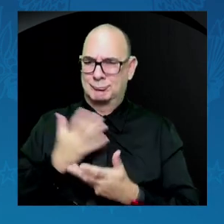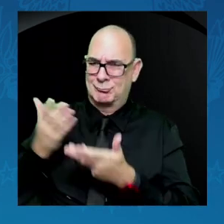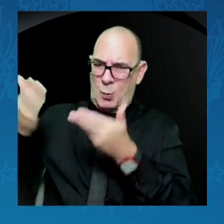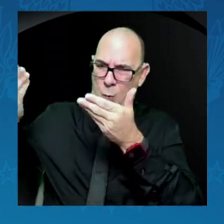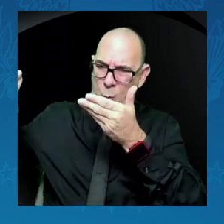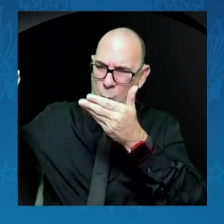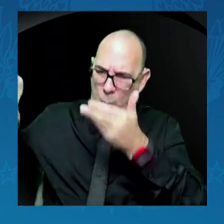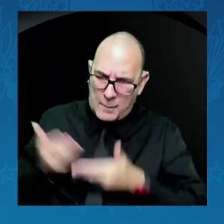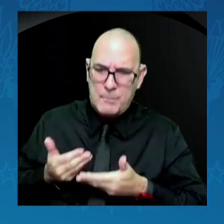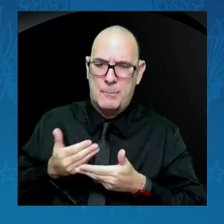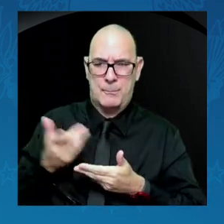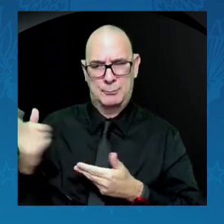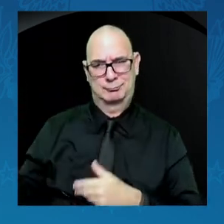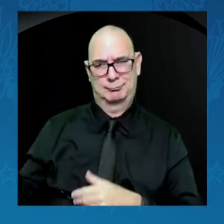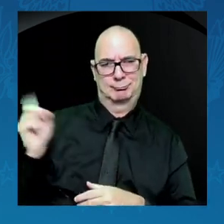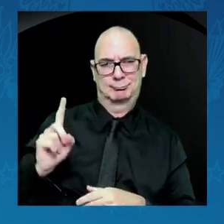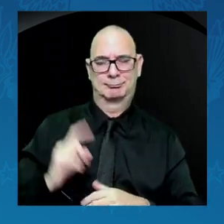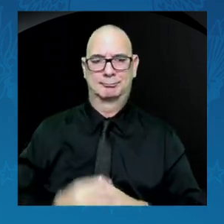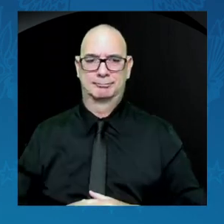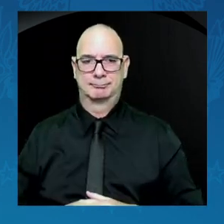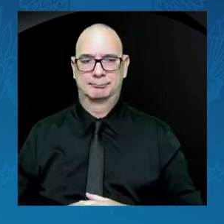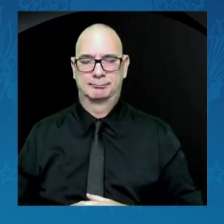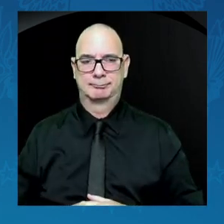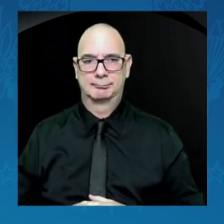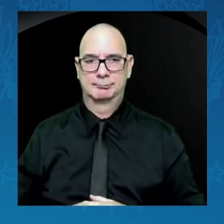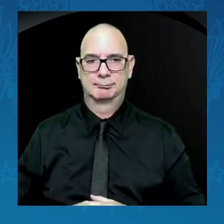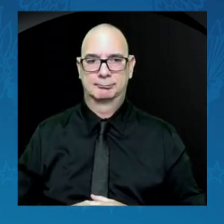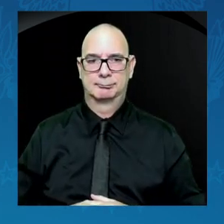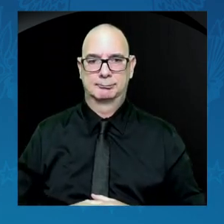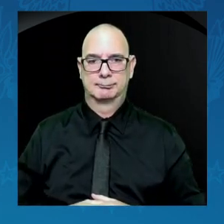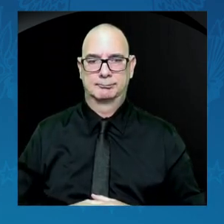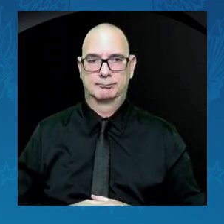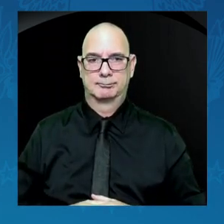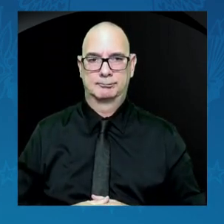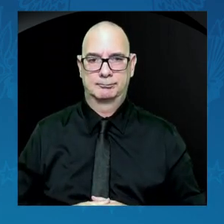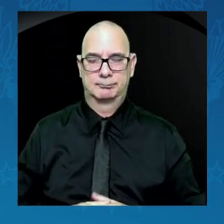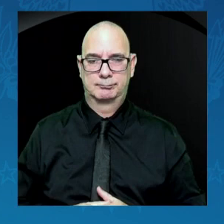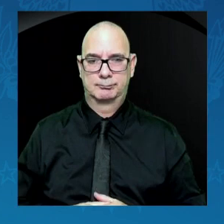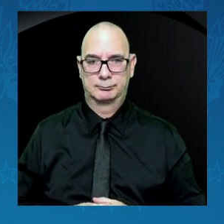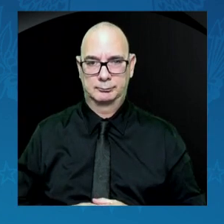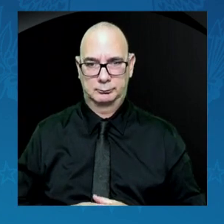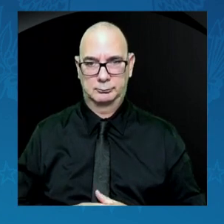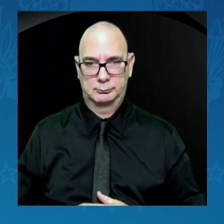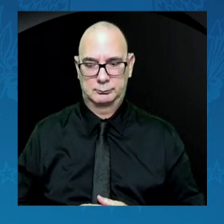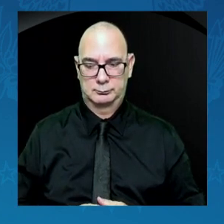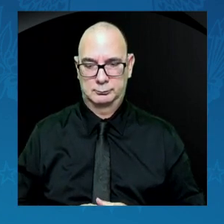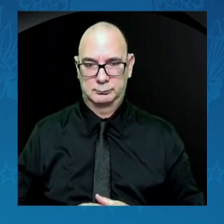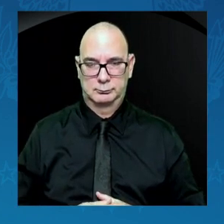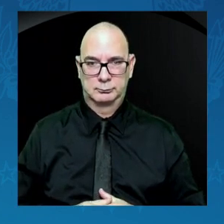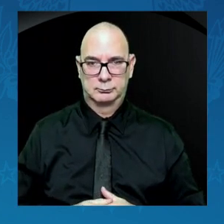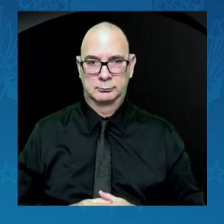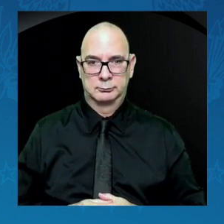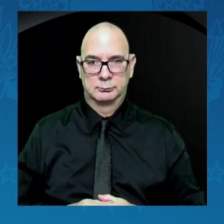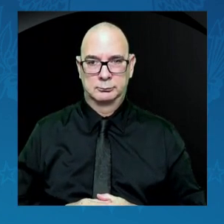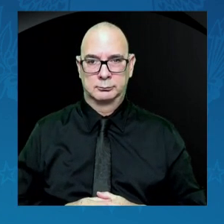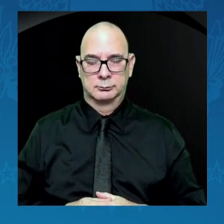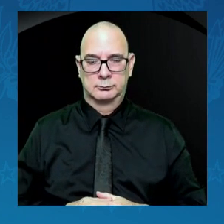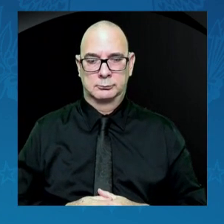Administrator Nelson: Hi, everybody.